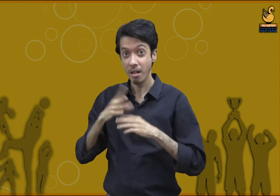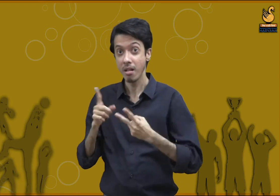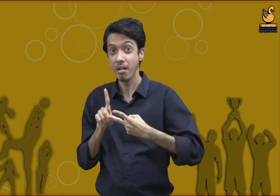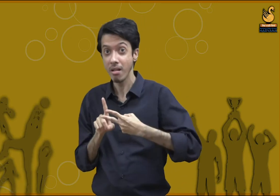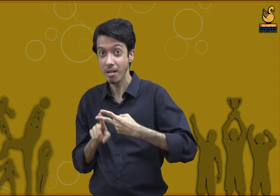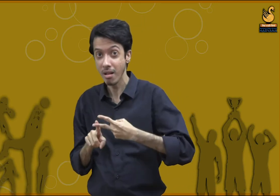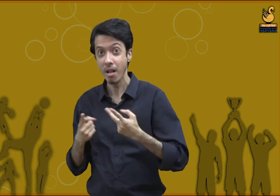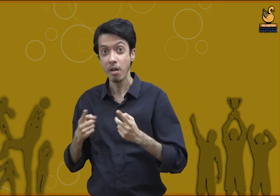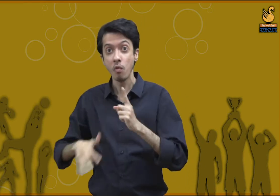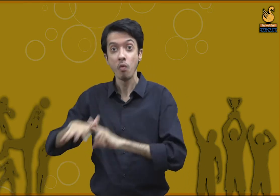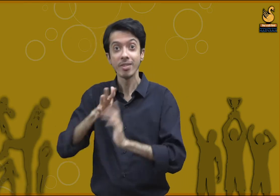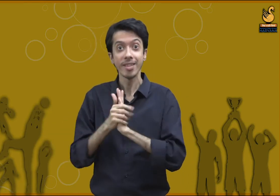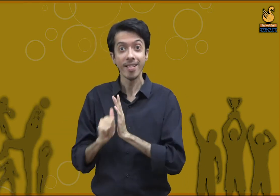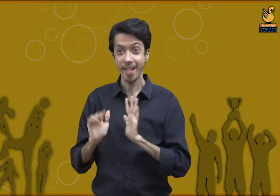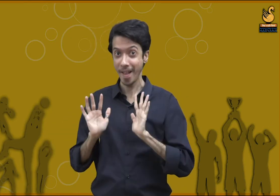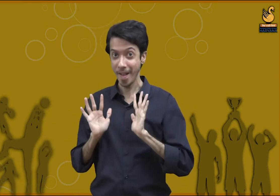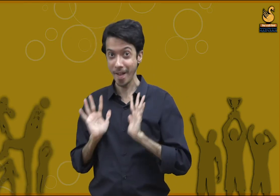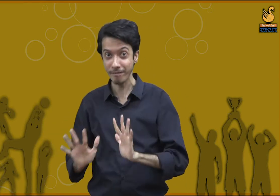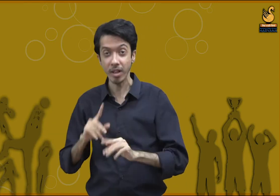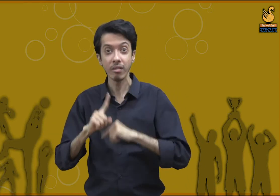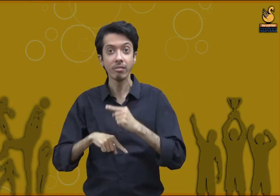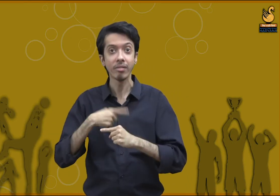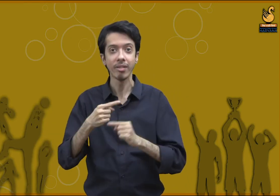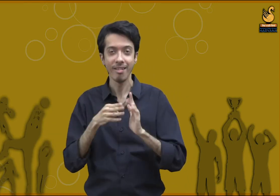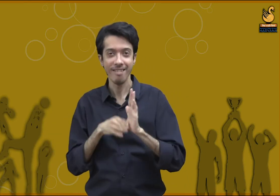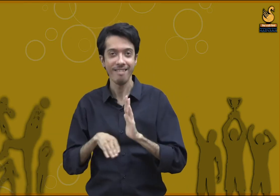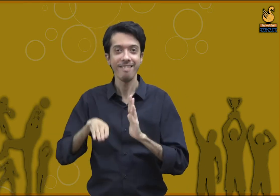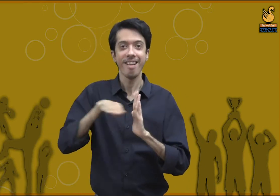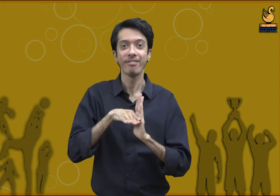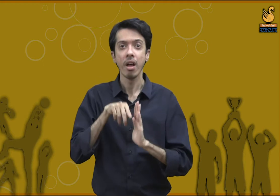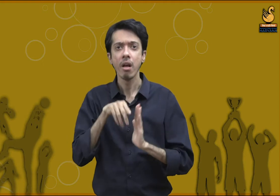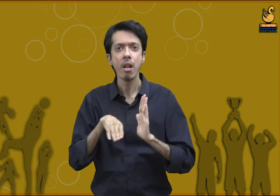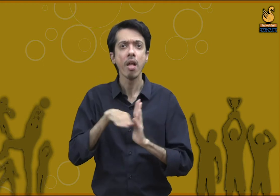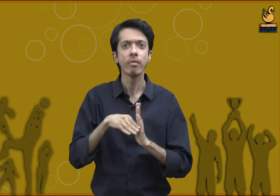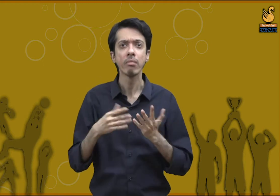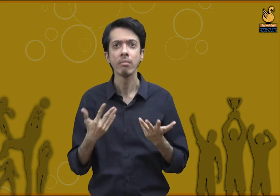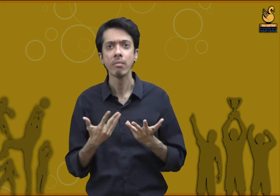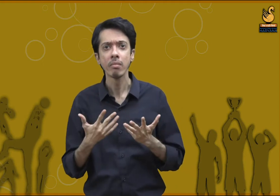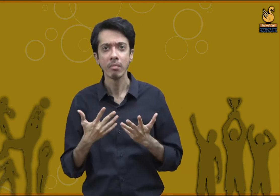they excel in their local sports tournaments and they move to the next level.